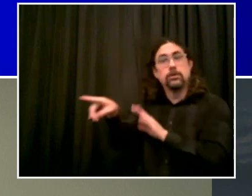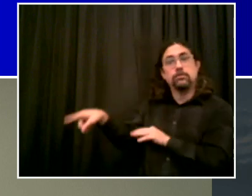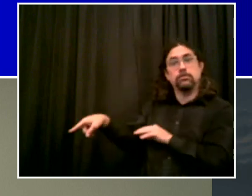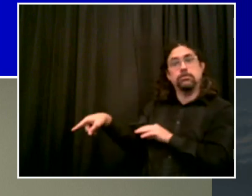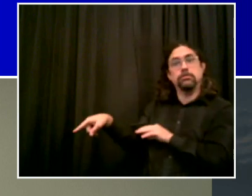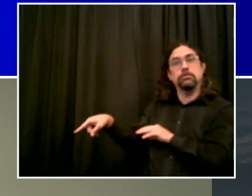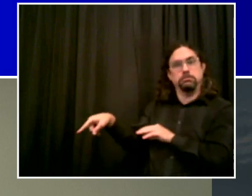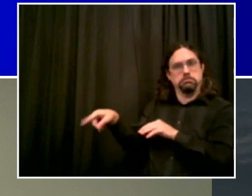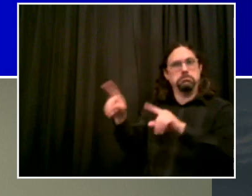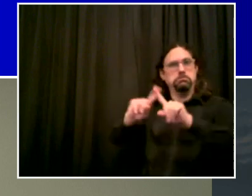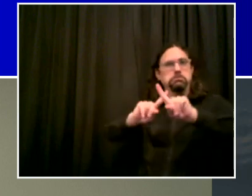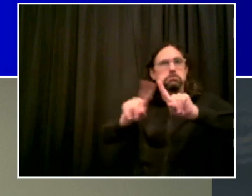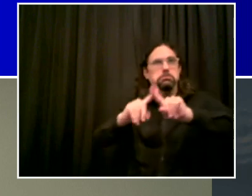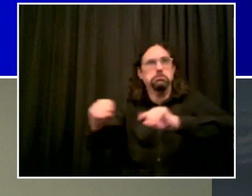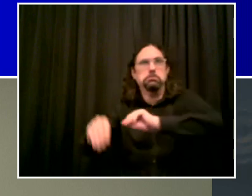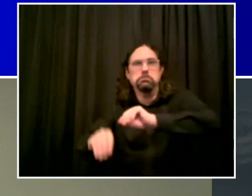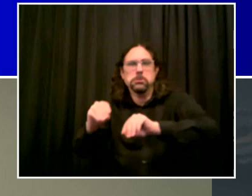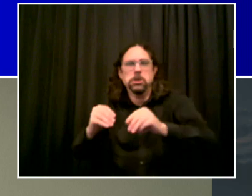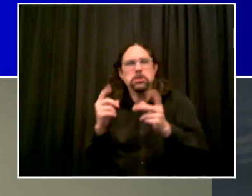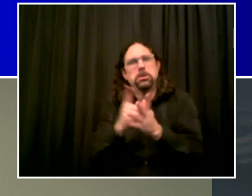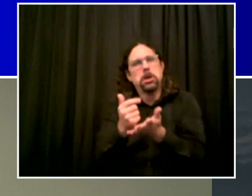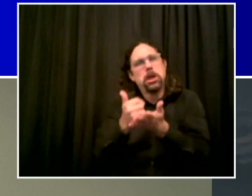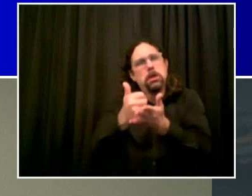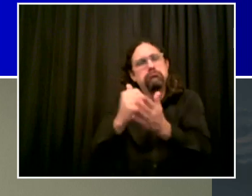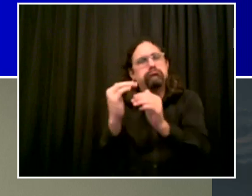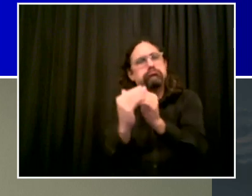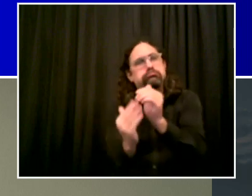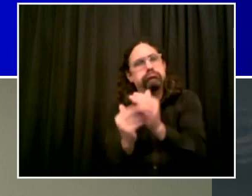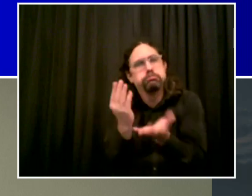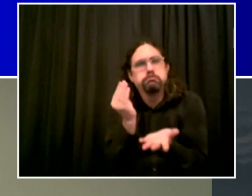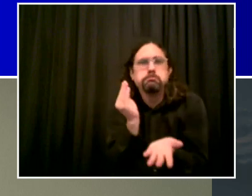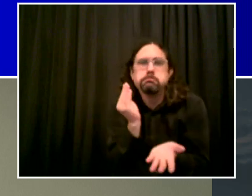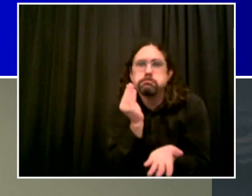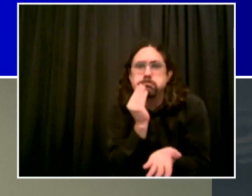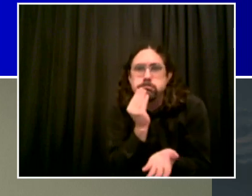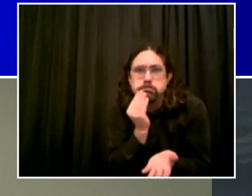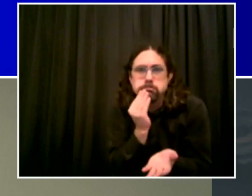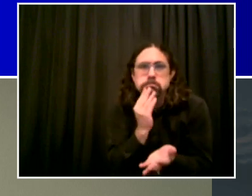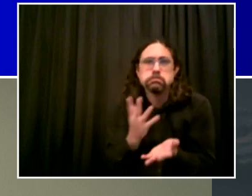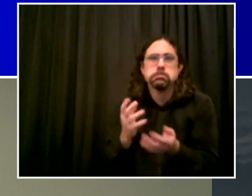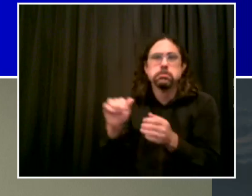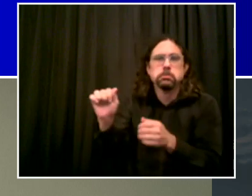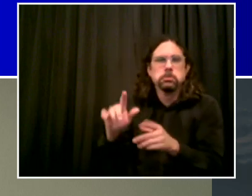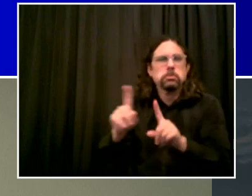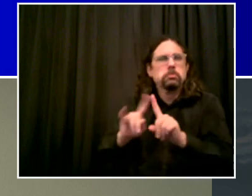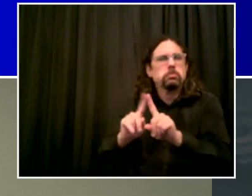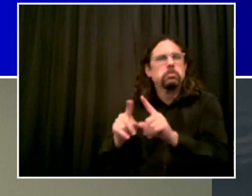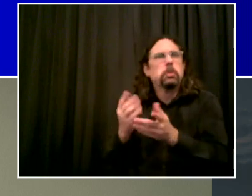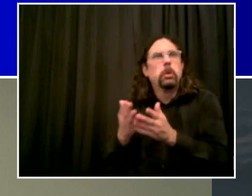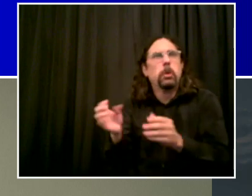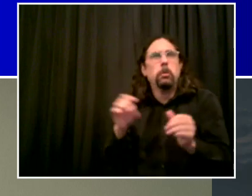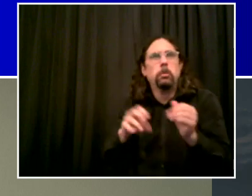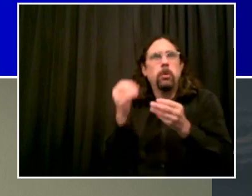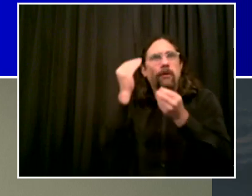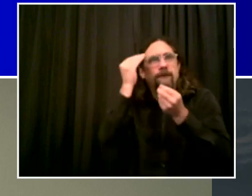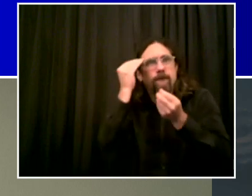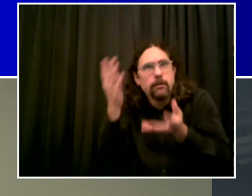COUPLE OF THINGS TO MAKE THE SEPAARTION MORE ENGAGING AND PRODUCTIVE.